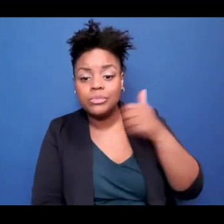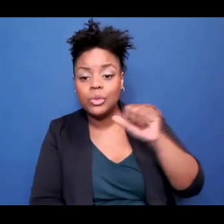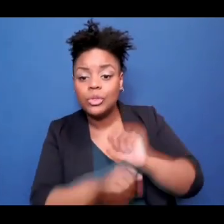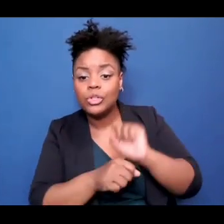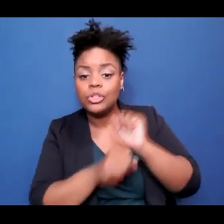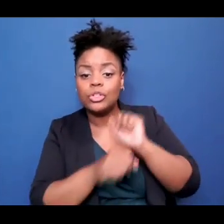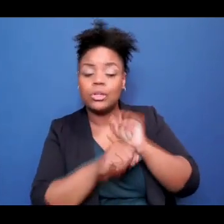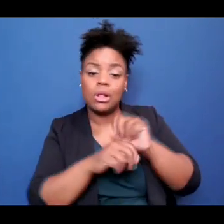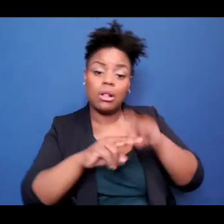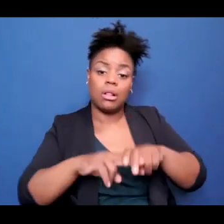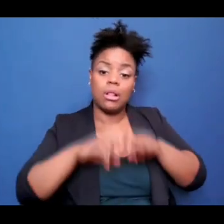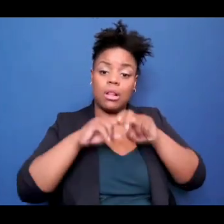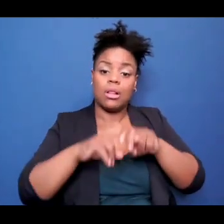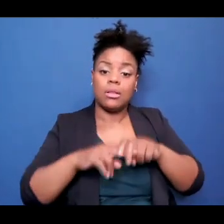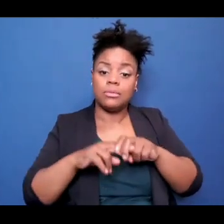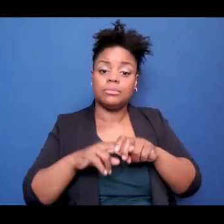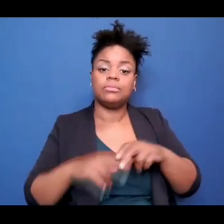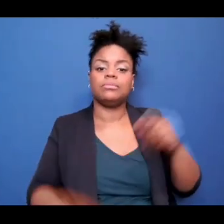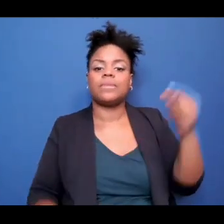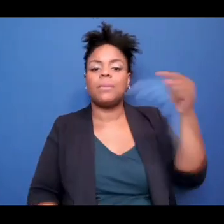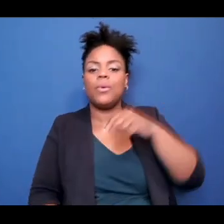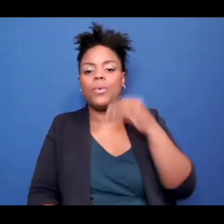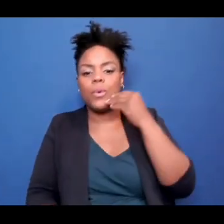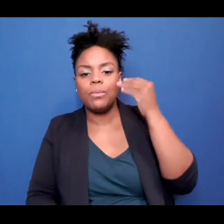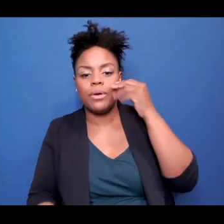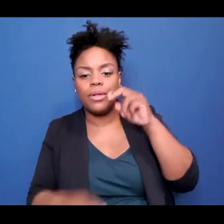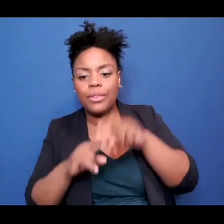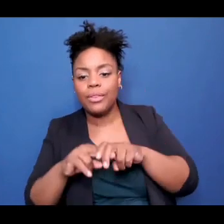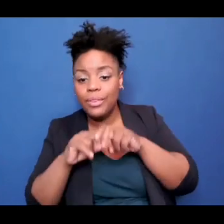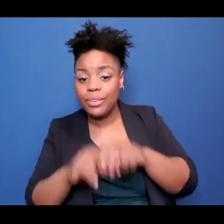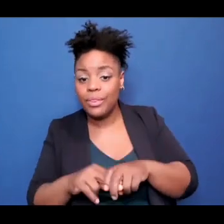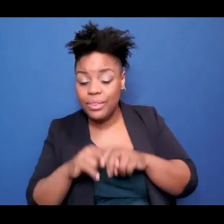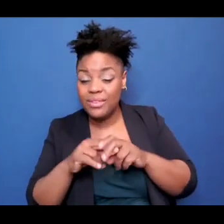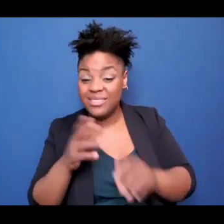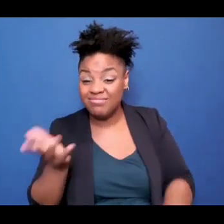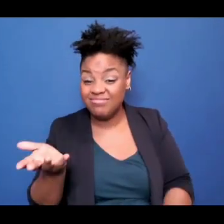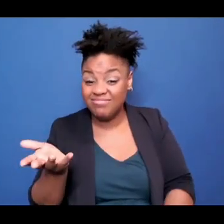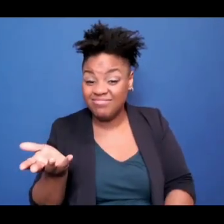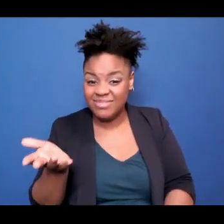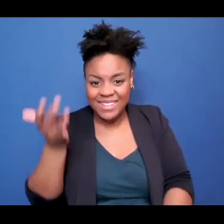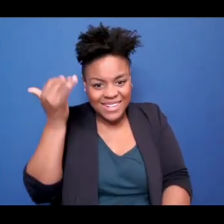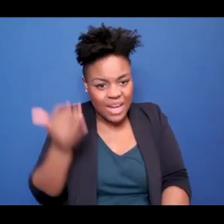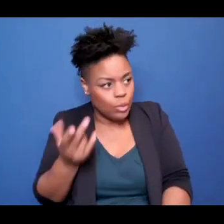PAYING JOB FAR FROM HOME, WORK ALL DAY AT EXHAUSTING WORK AND RETURN HOME LATE AT NIGHT?